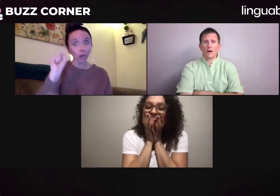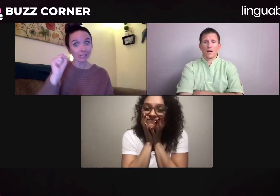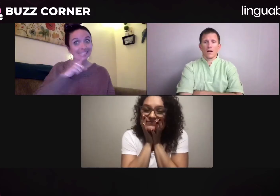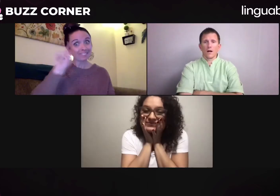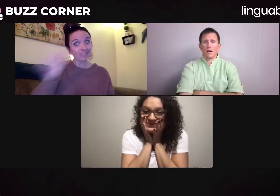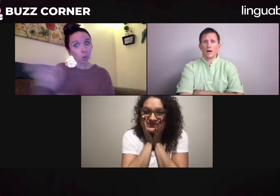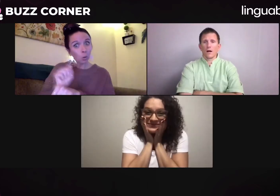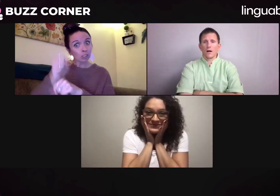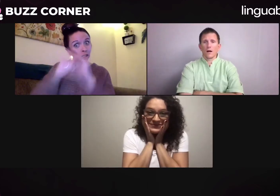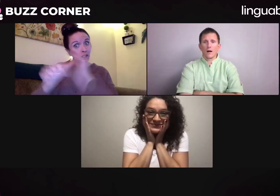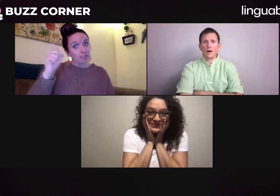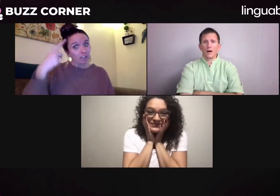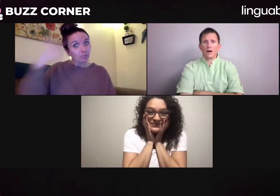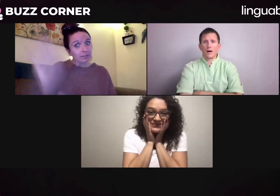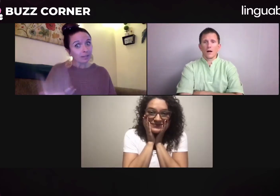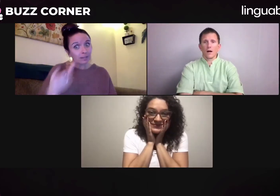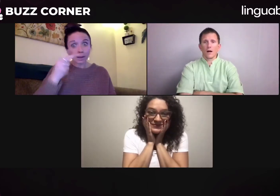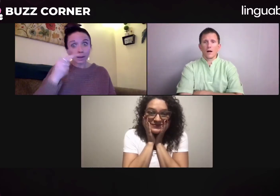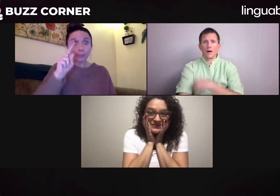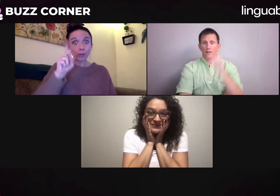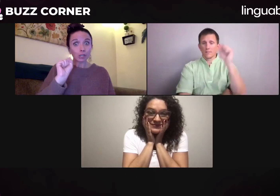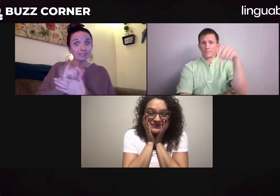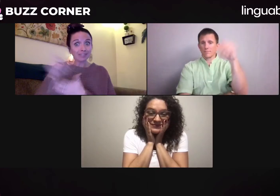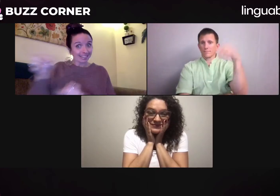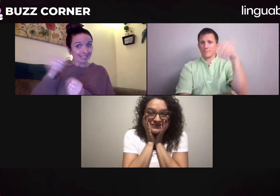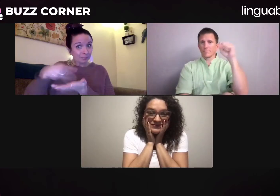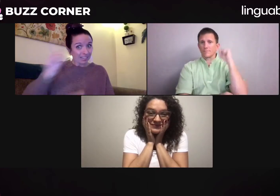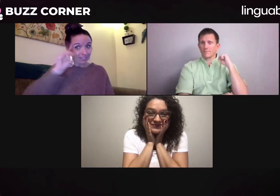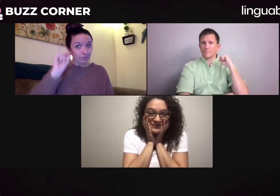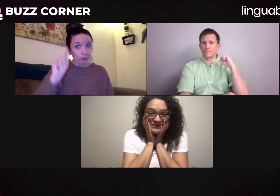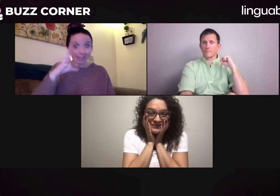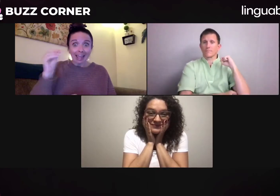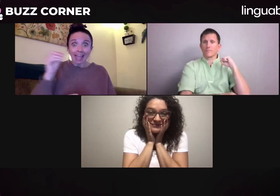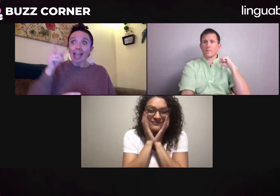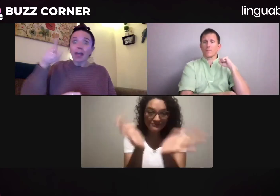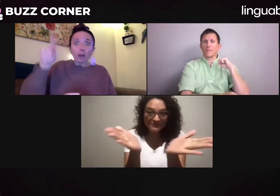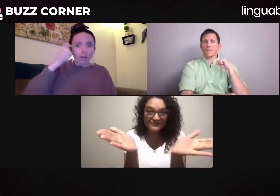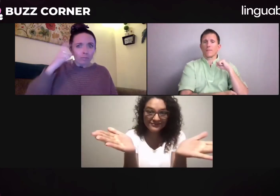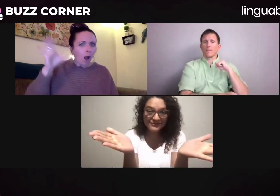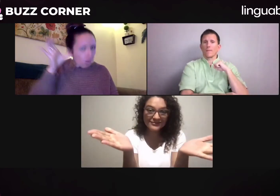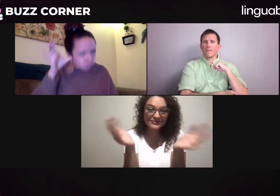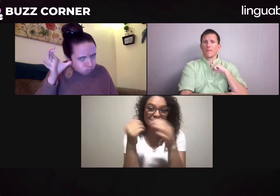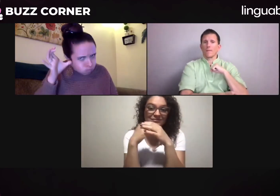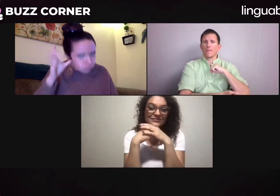What's the perk for them, I wonder? Right? Yeah. So they had the one interpreter there who was able to